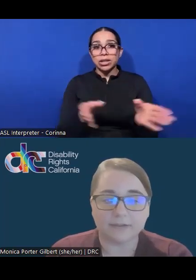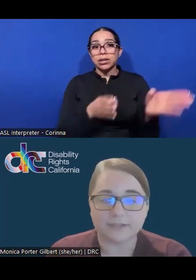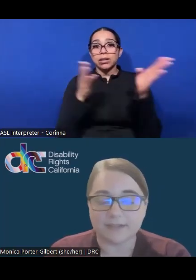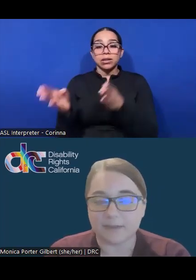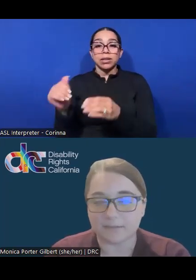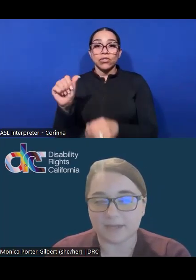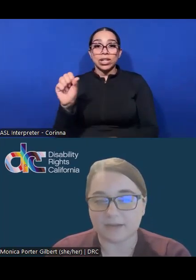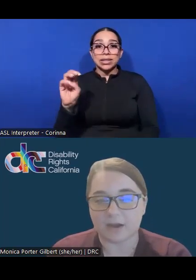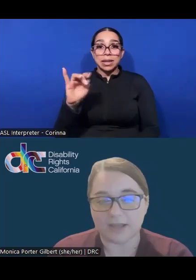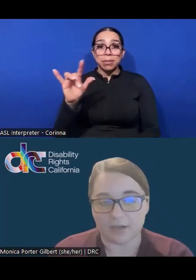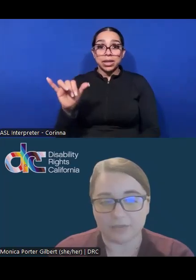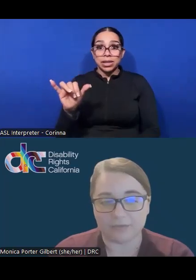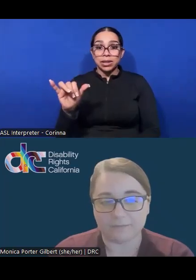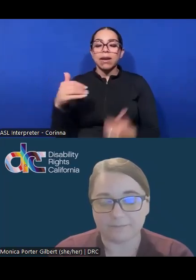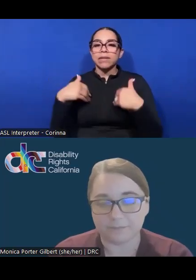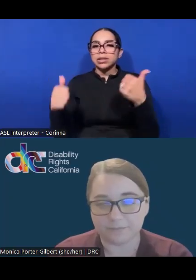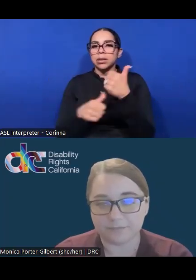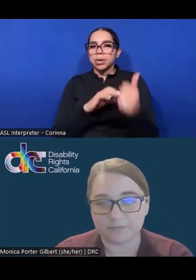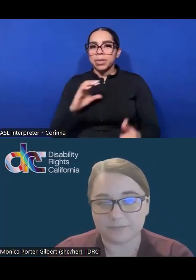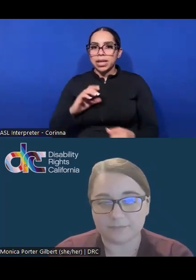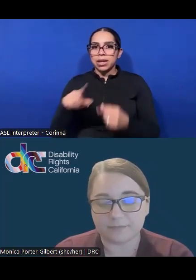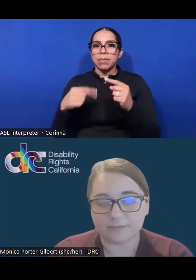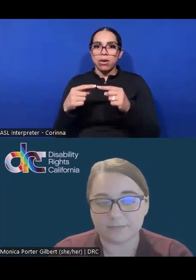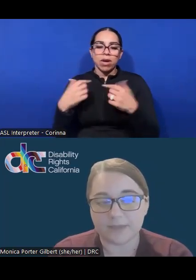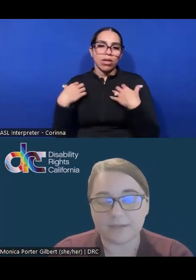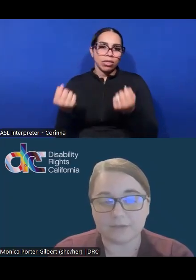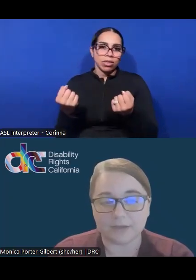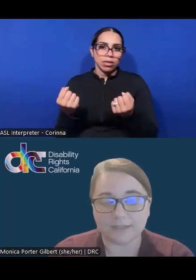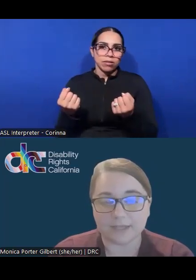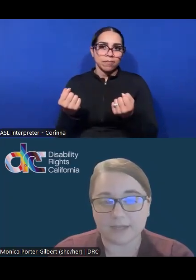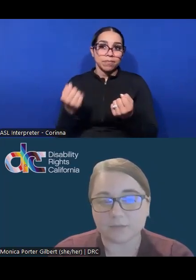there's a subcommittee on health. And if you'd like to connect